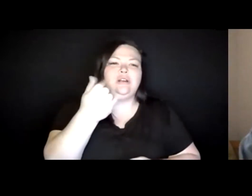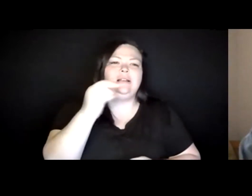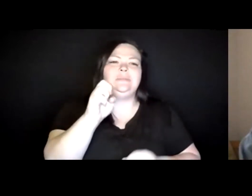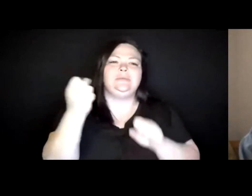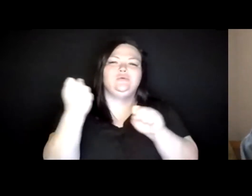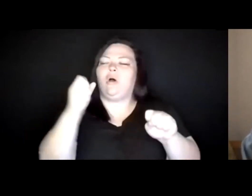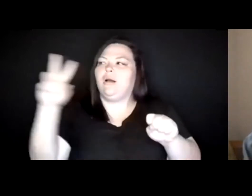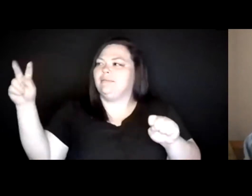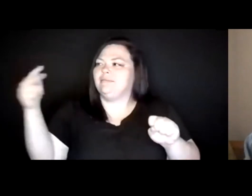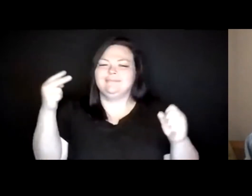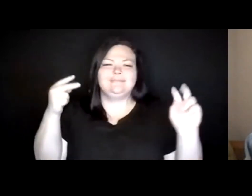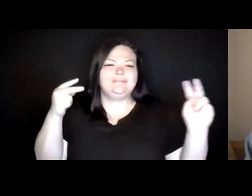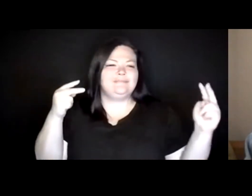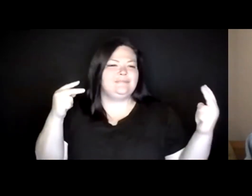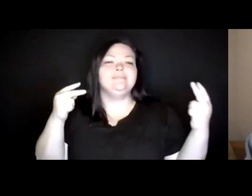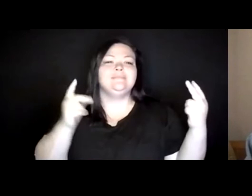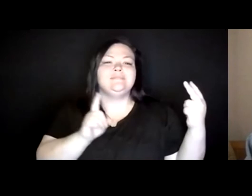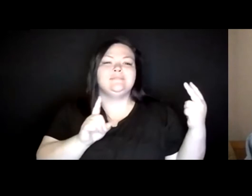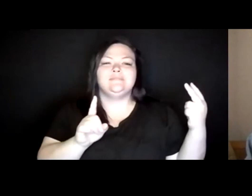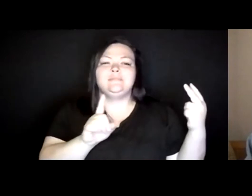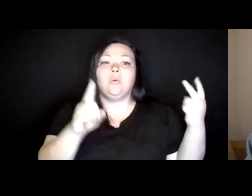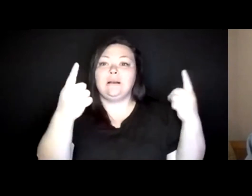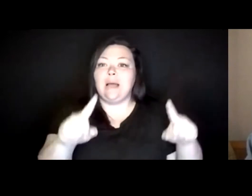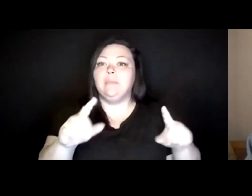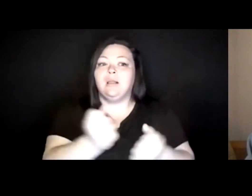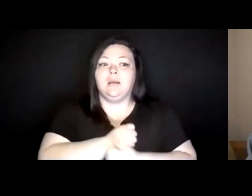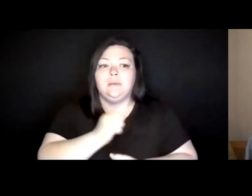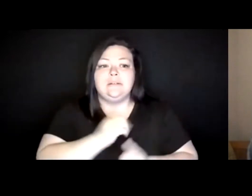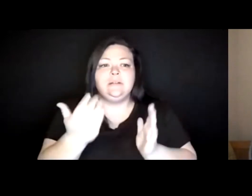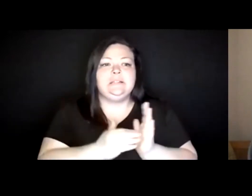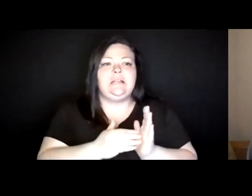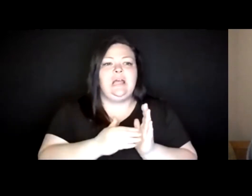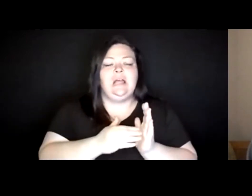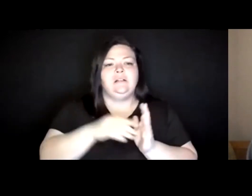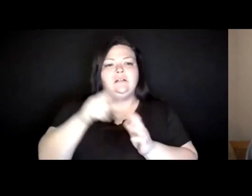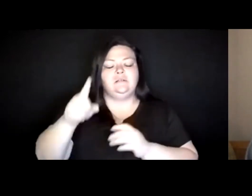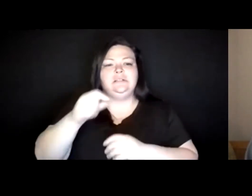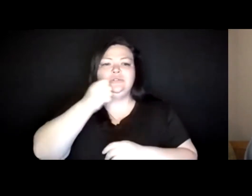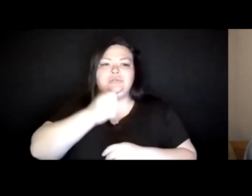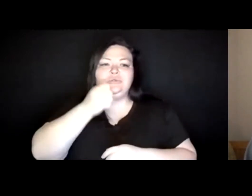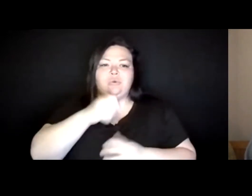on the street. When I love myself/ again this girl won’t dance/ through smoke, her gown won’t//